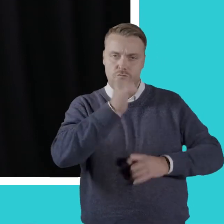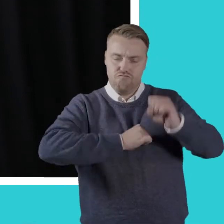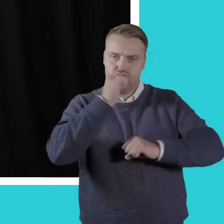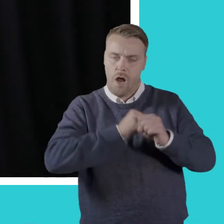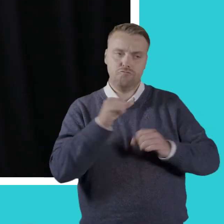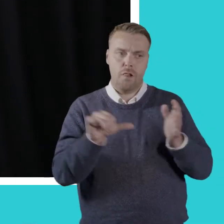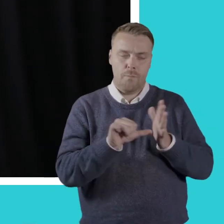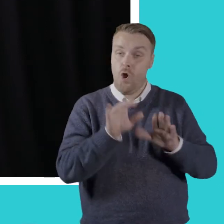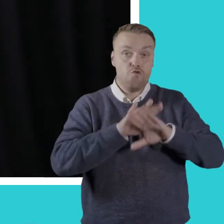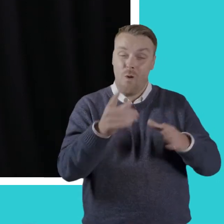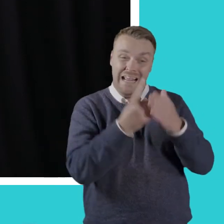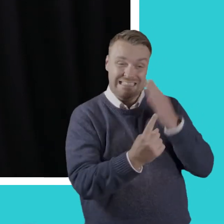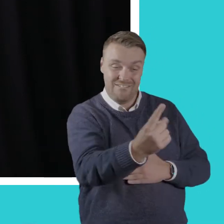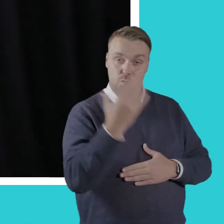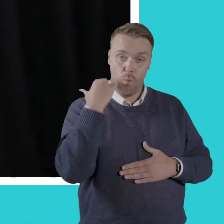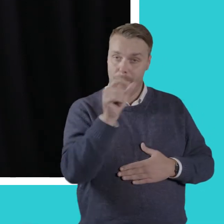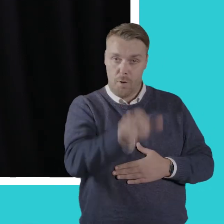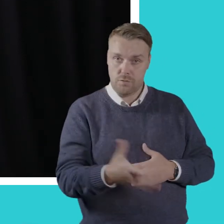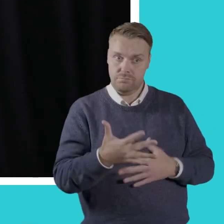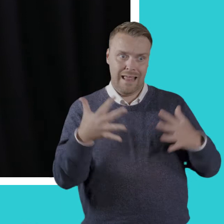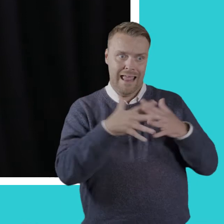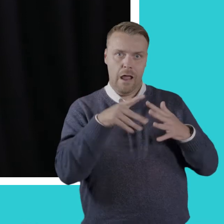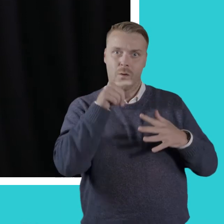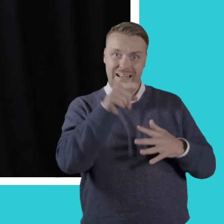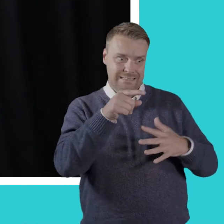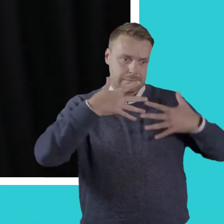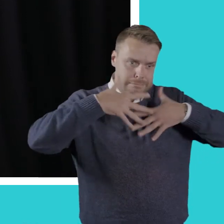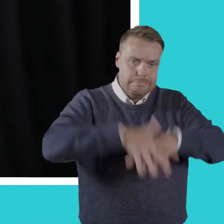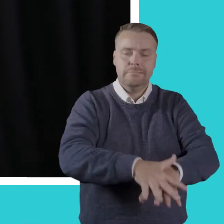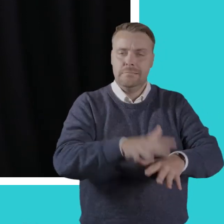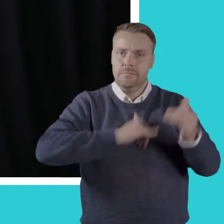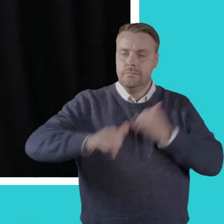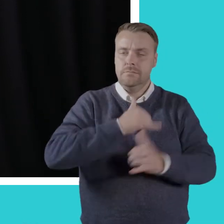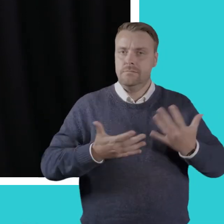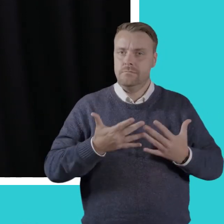not an individual one how it operates within every single one of us yeah? The most extreme example